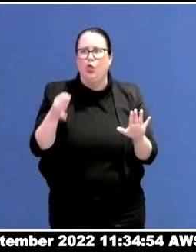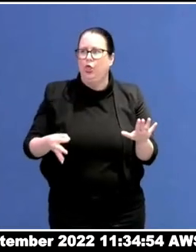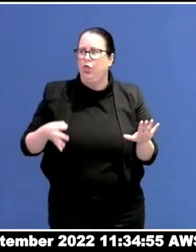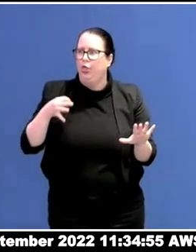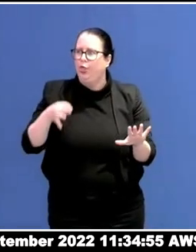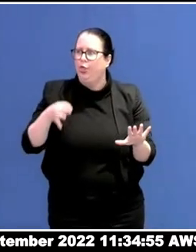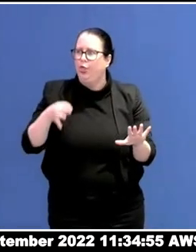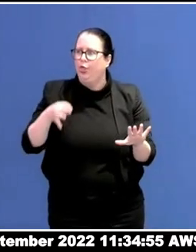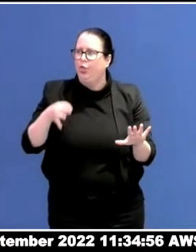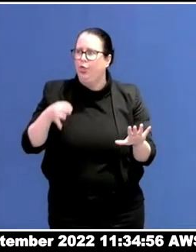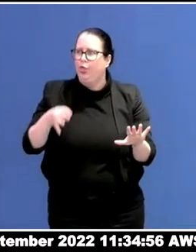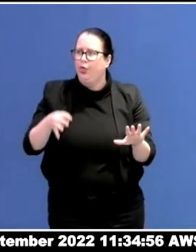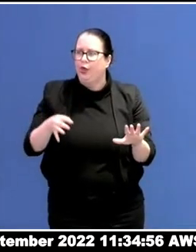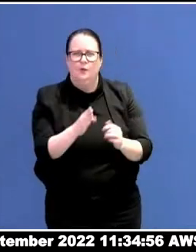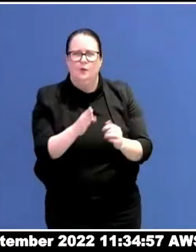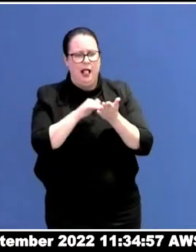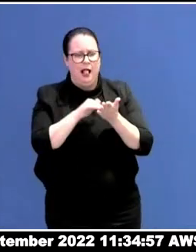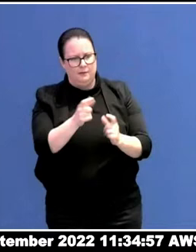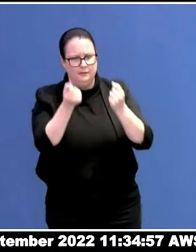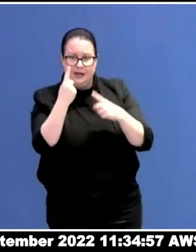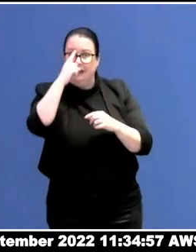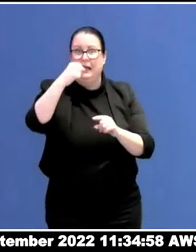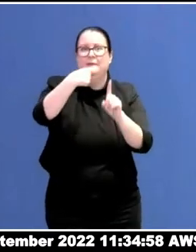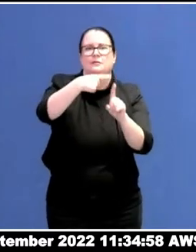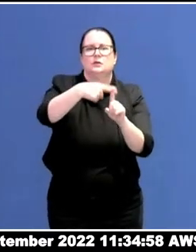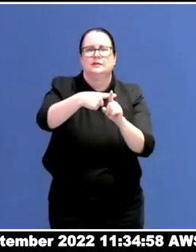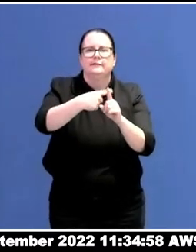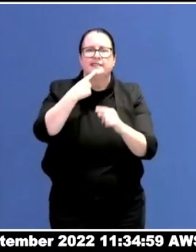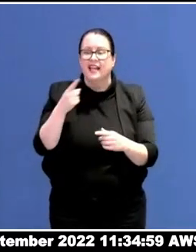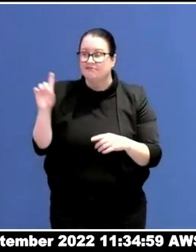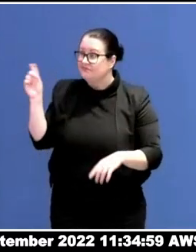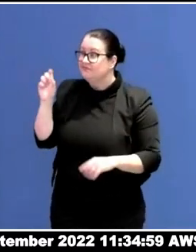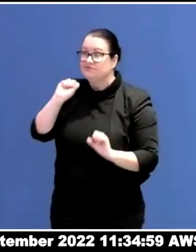overturning the key failures with the prison system right now.